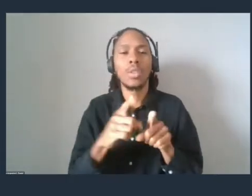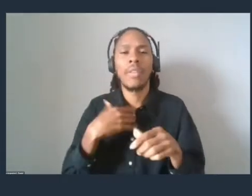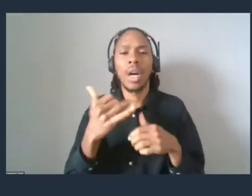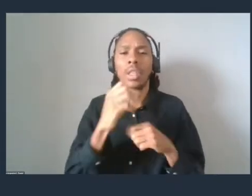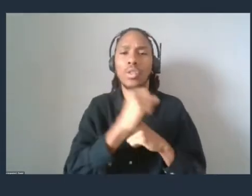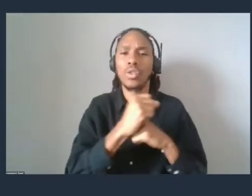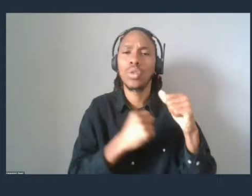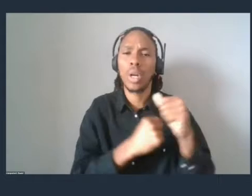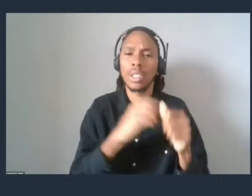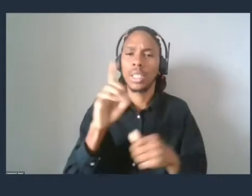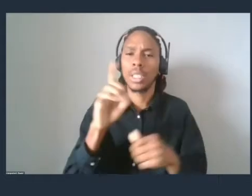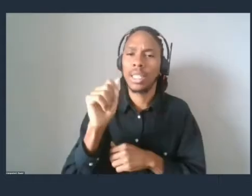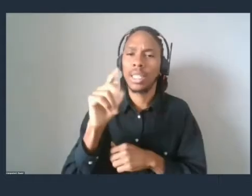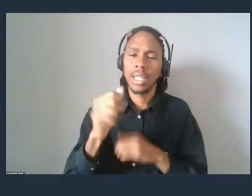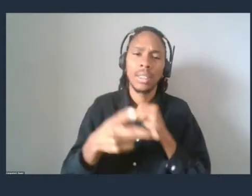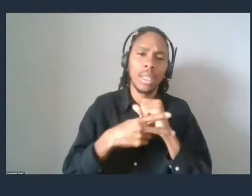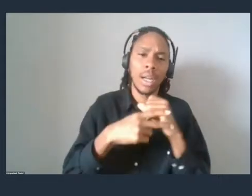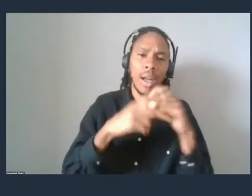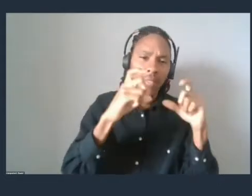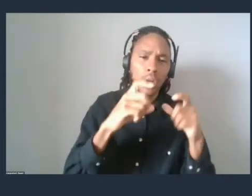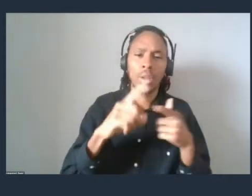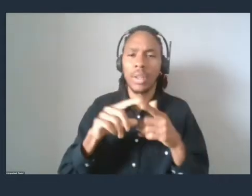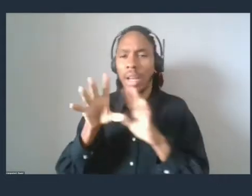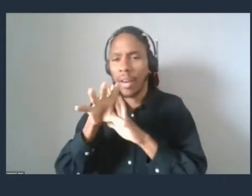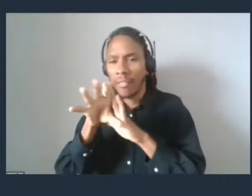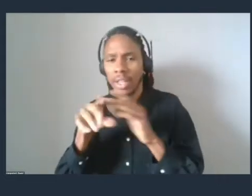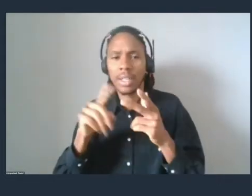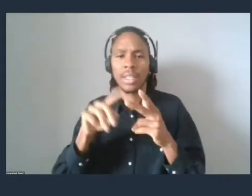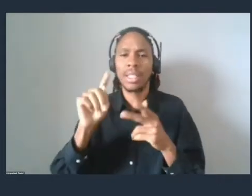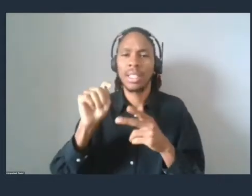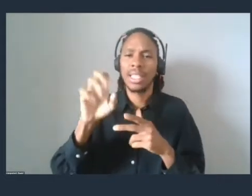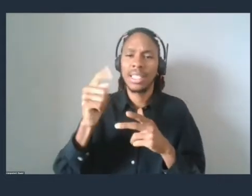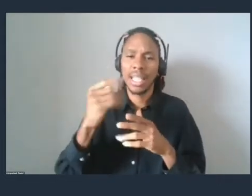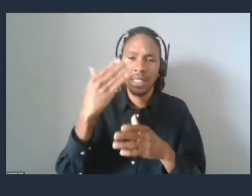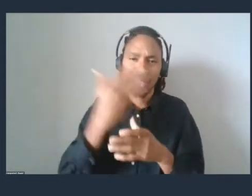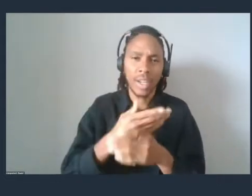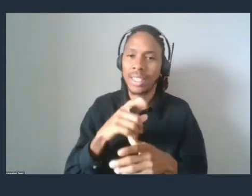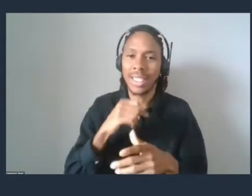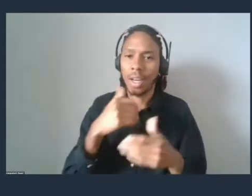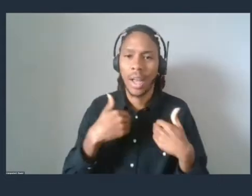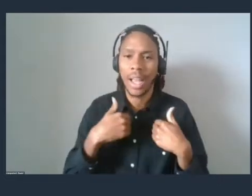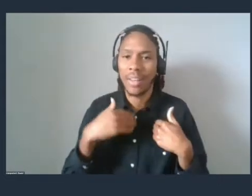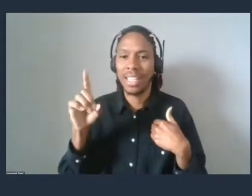You're keeping photos, you're keeping videos, you're keeping text files. And these don't have that database in table structure.